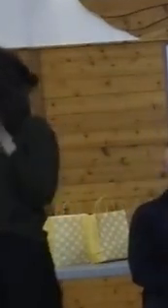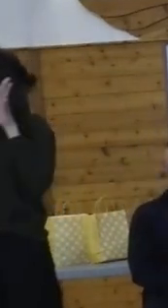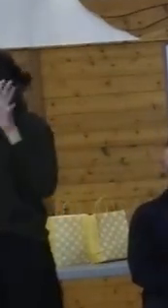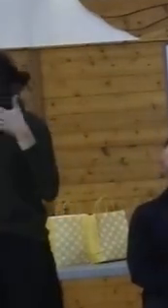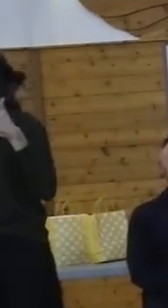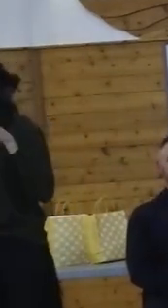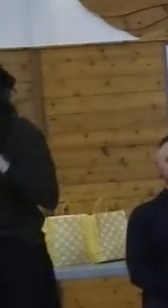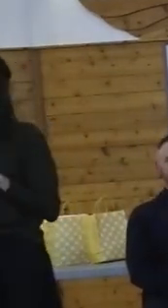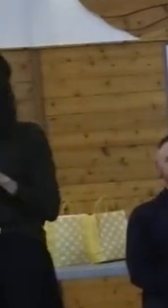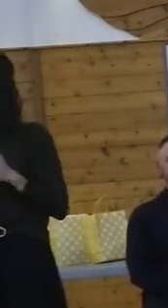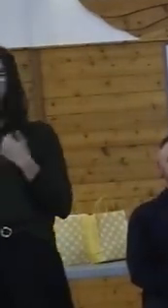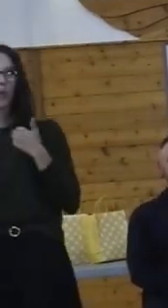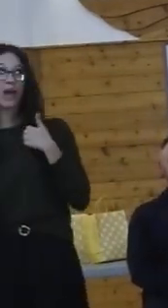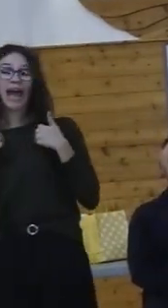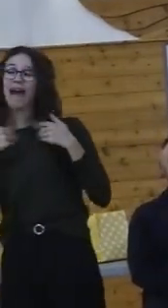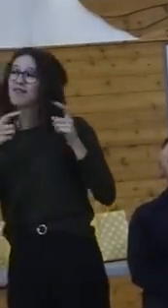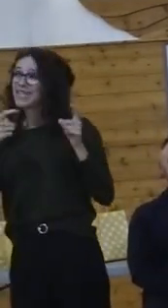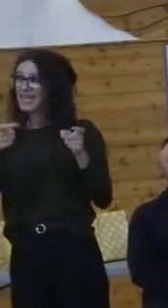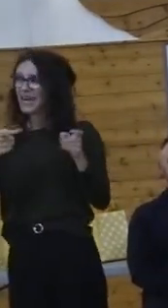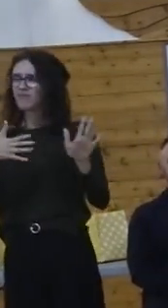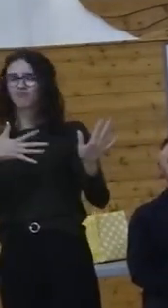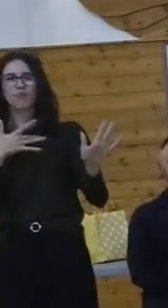We have gifts.